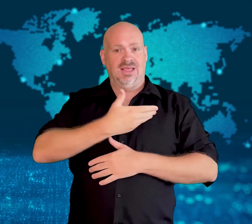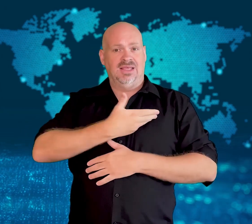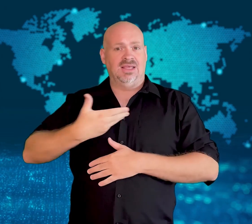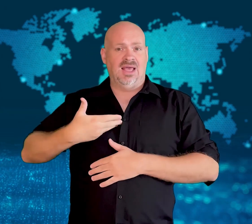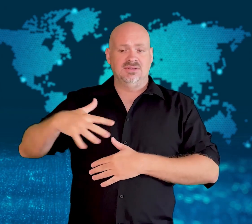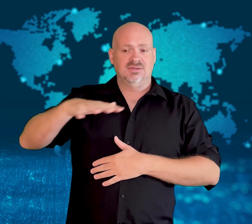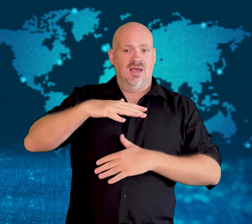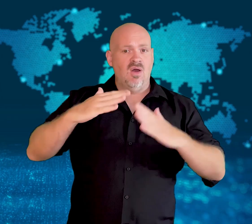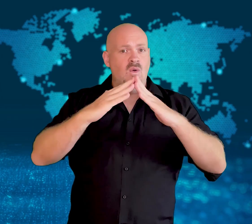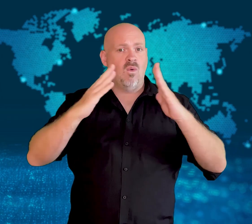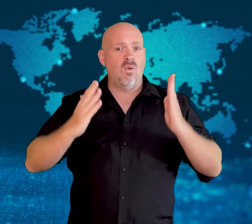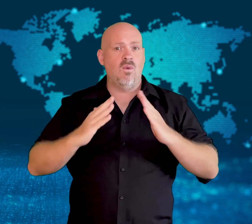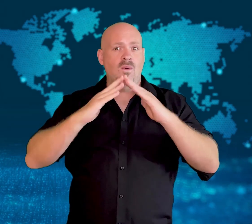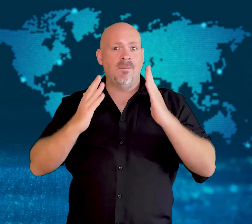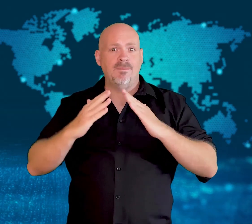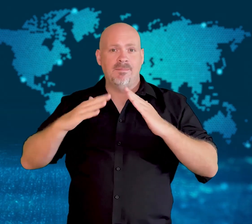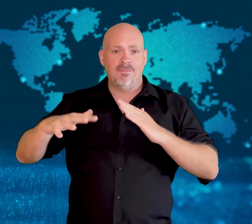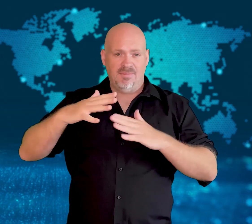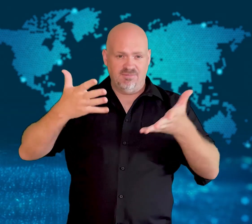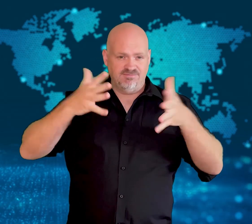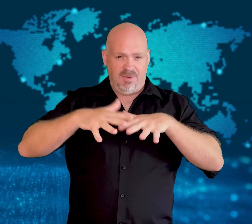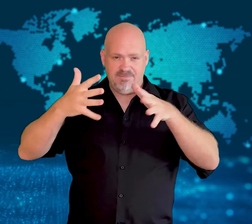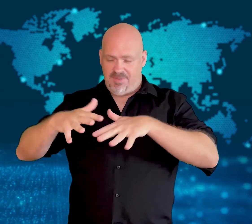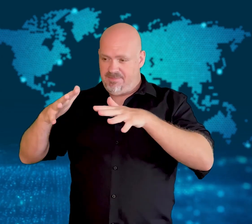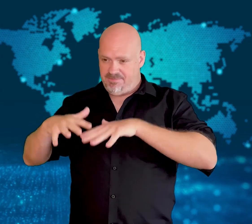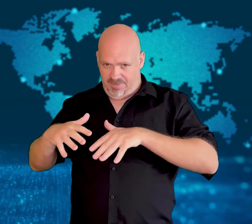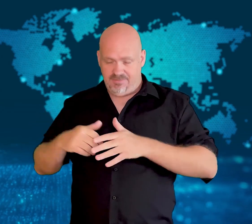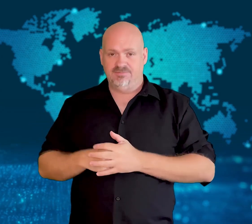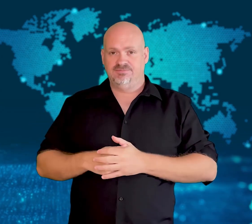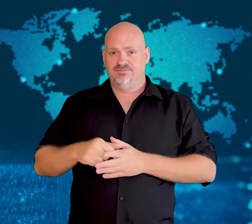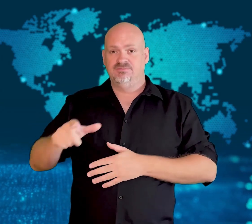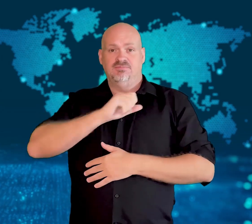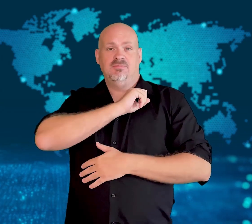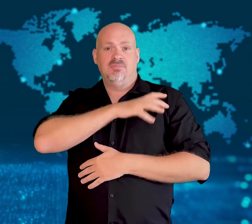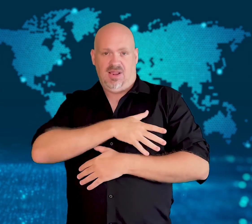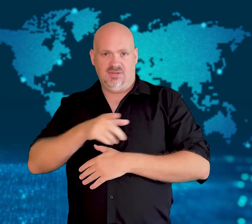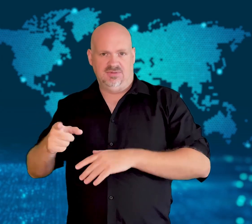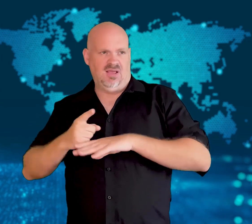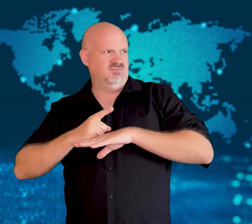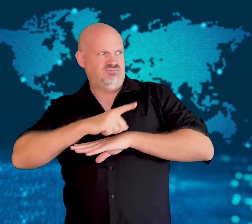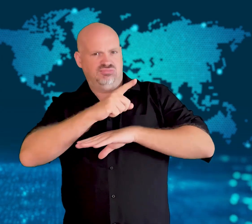Rocket sirens warning of incoming rocket fire were